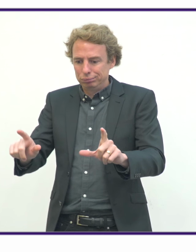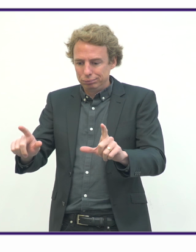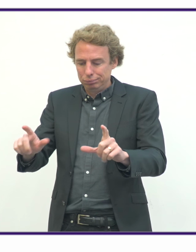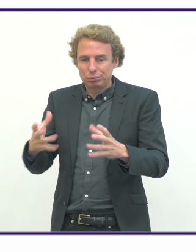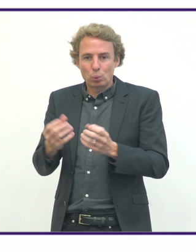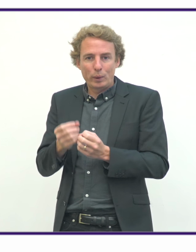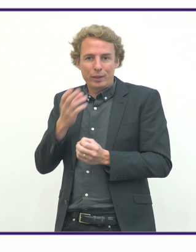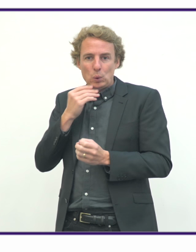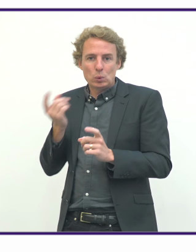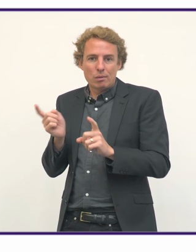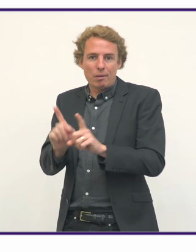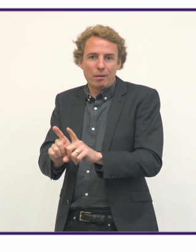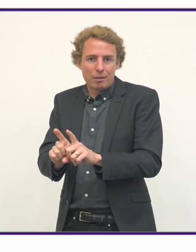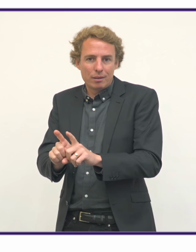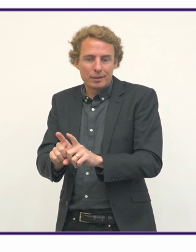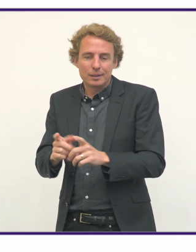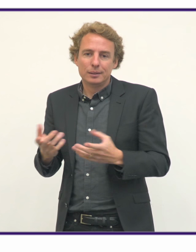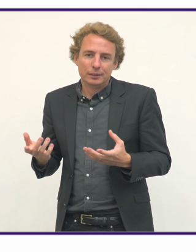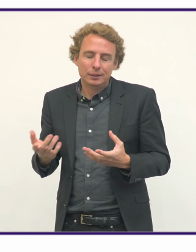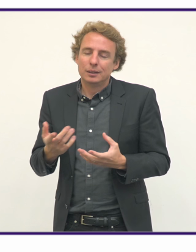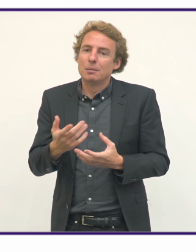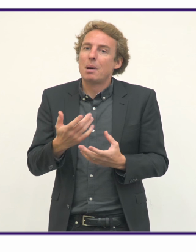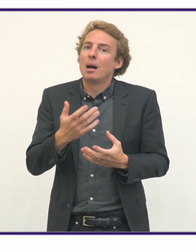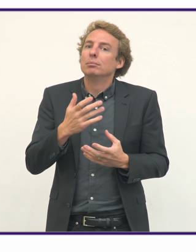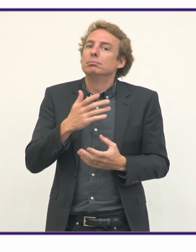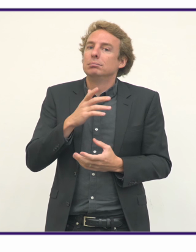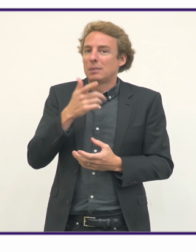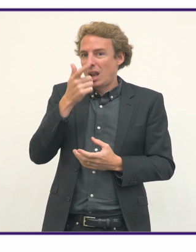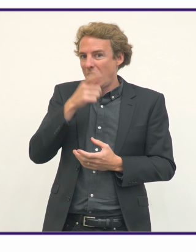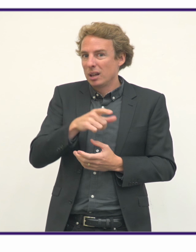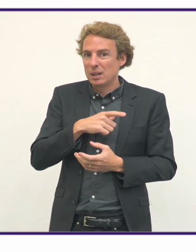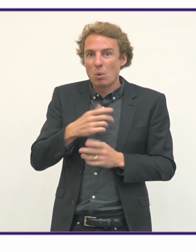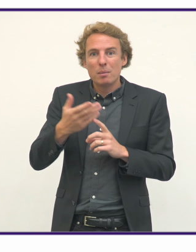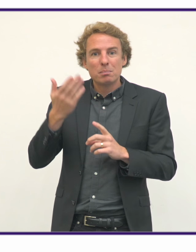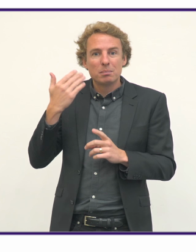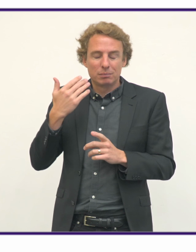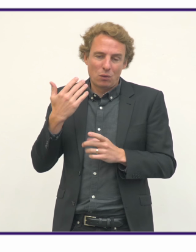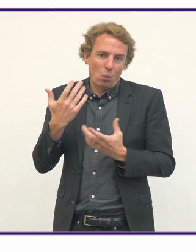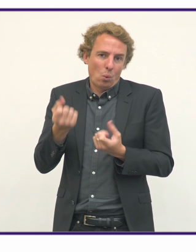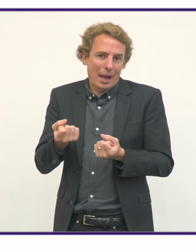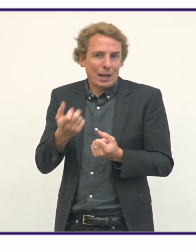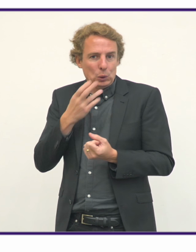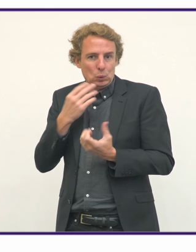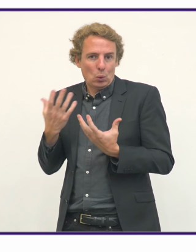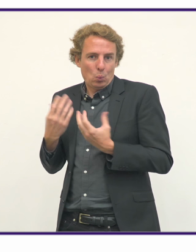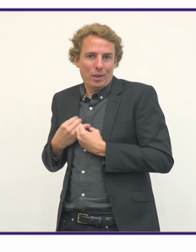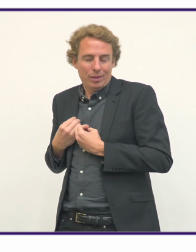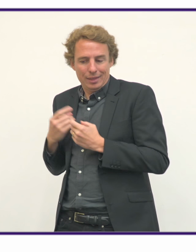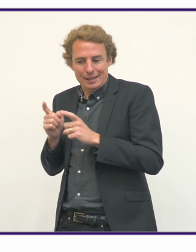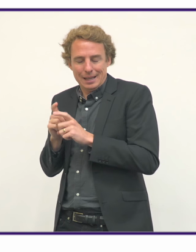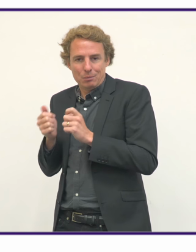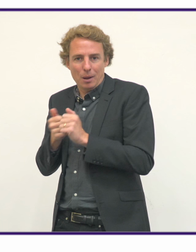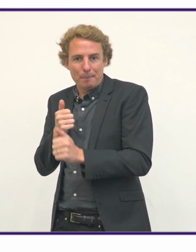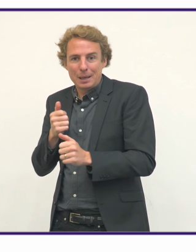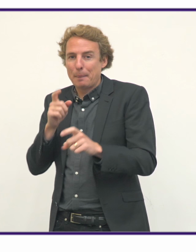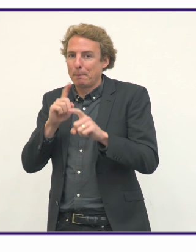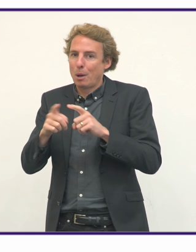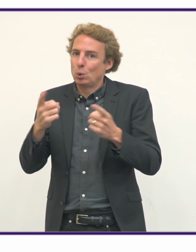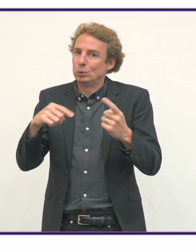That's a fortunate position because most of us don't have users in the same company. Now, for traces, it's a similar pattern again.